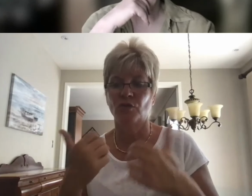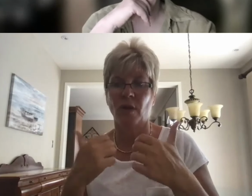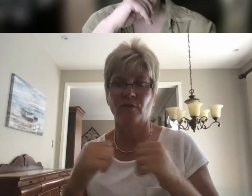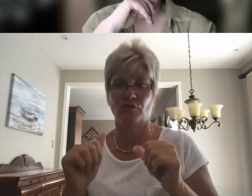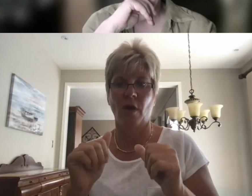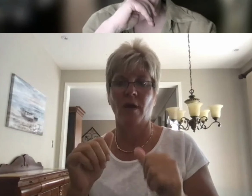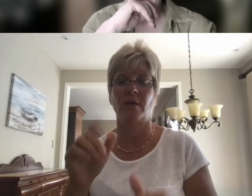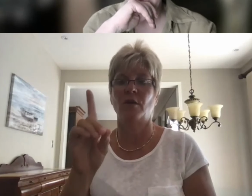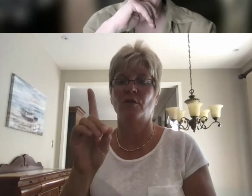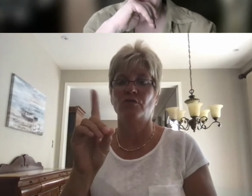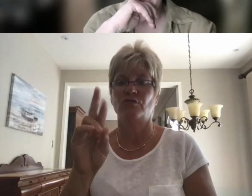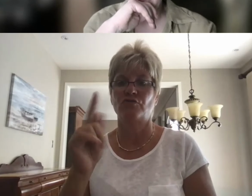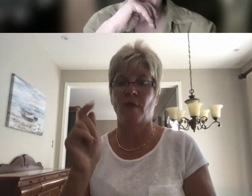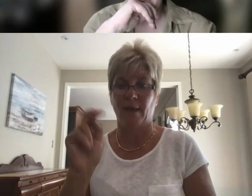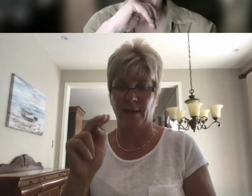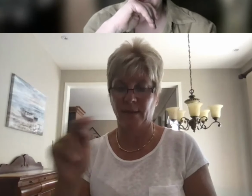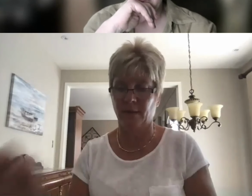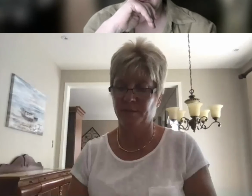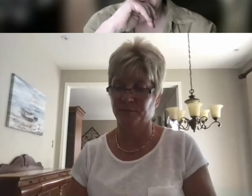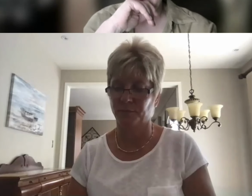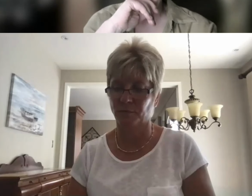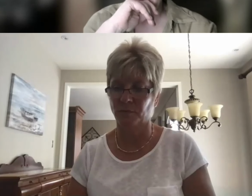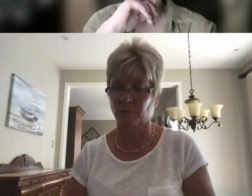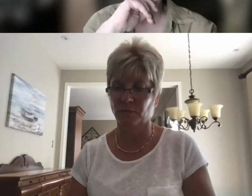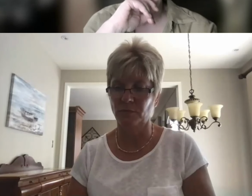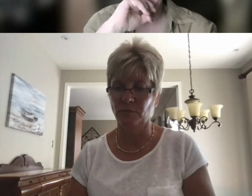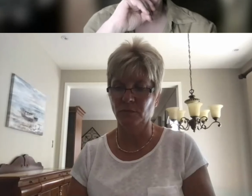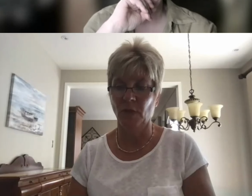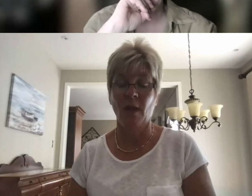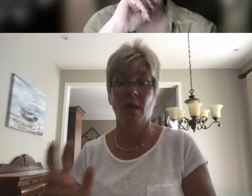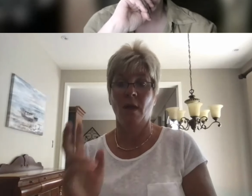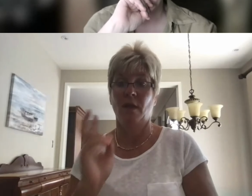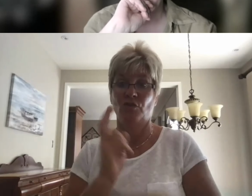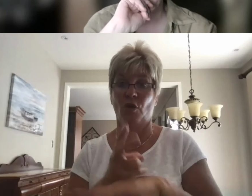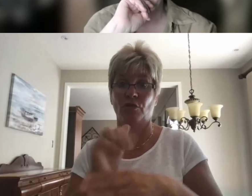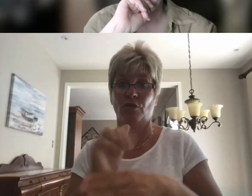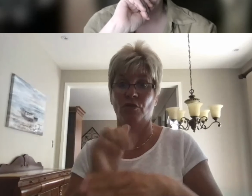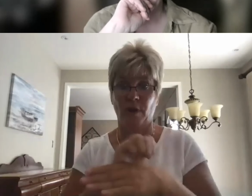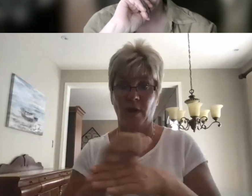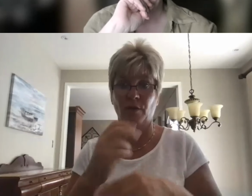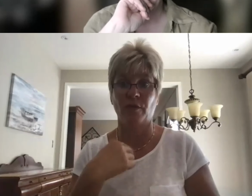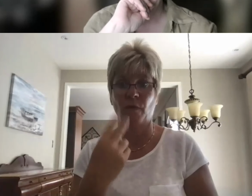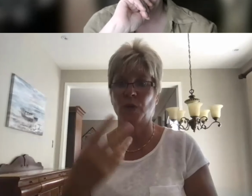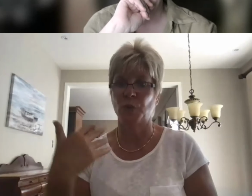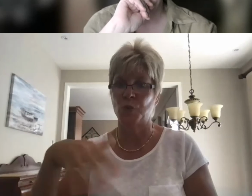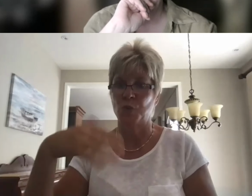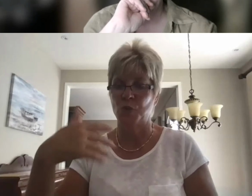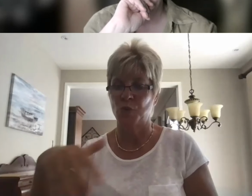things like that and the effort to train your voice is so substantial, even for someone who's got